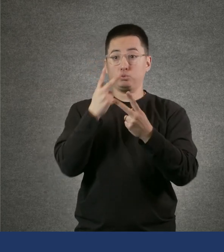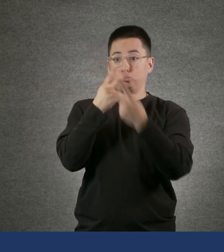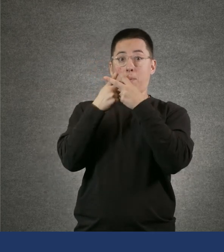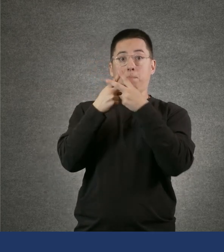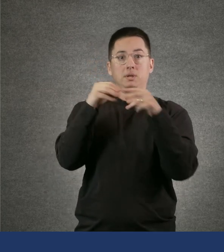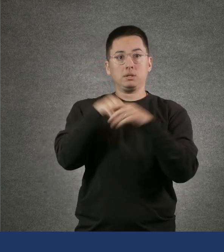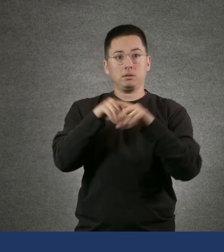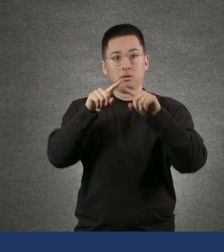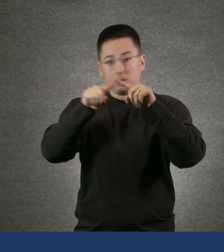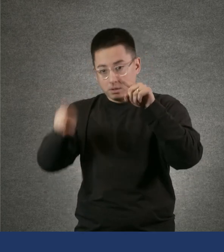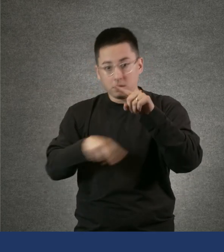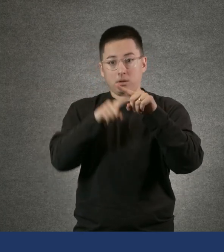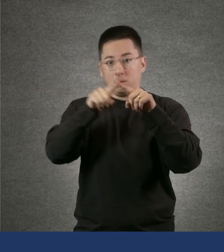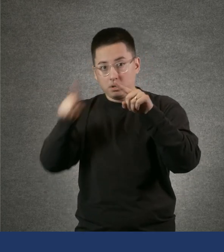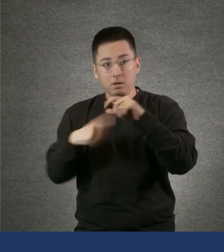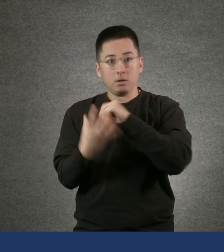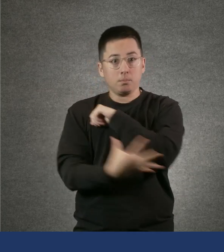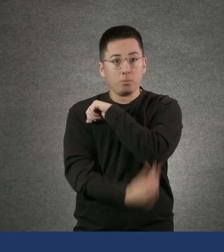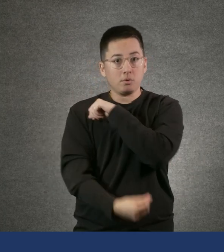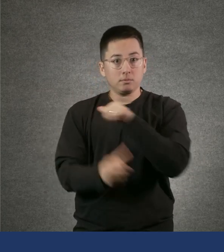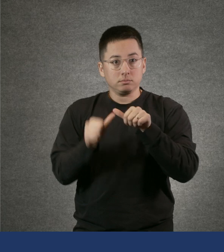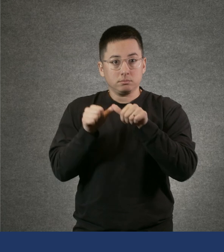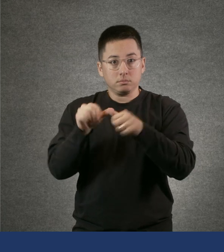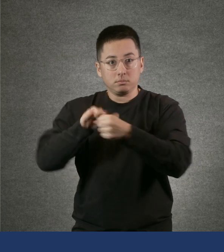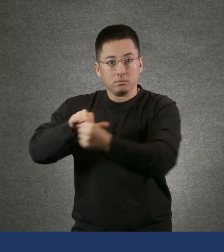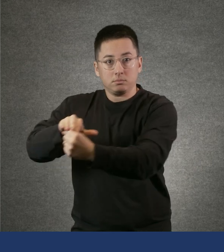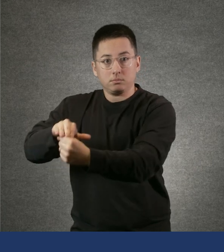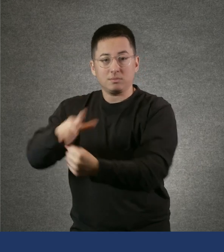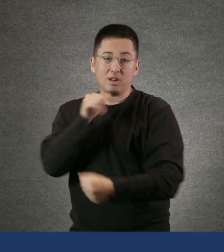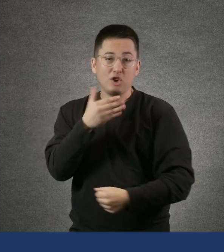Keeping people trapped in a cycle of poverty